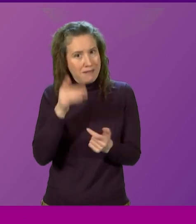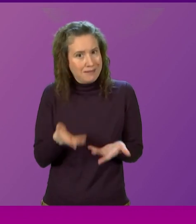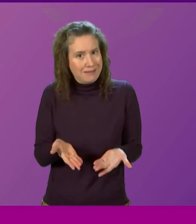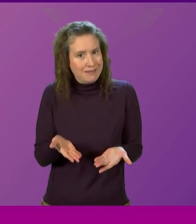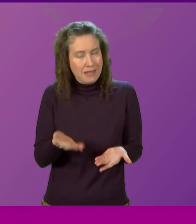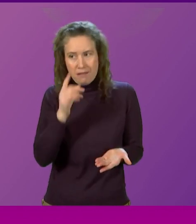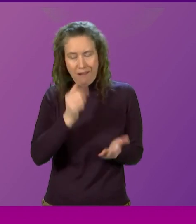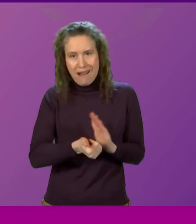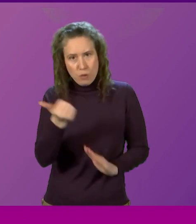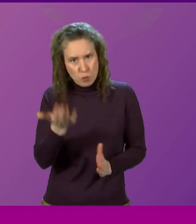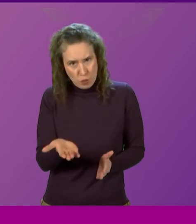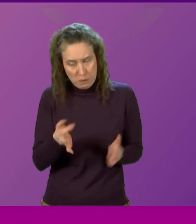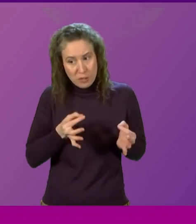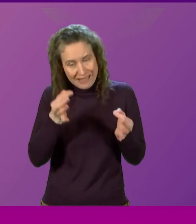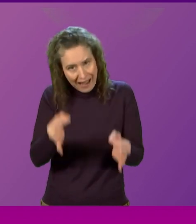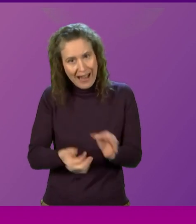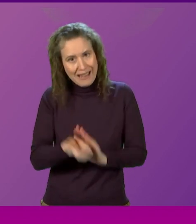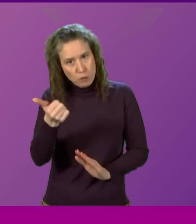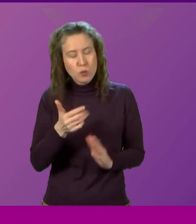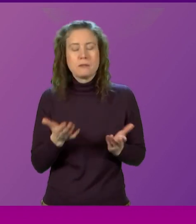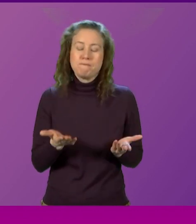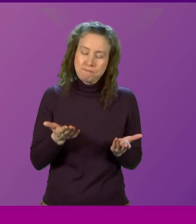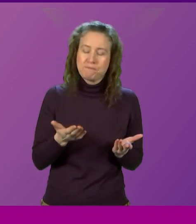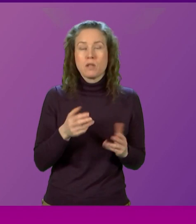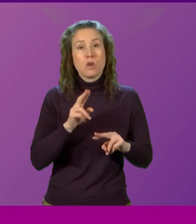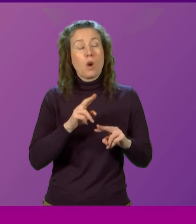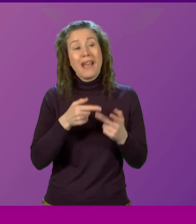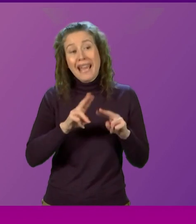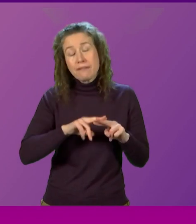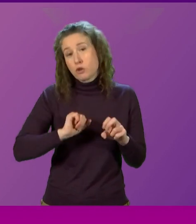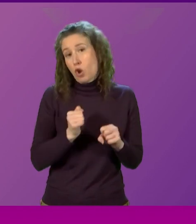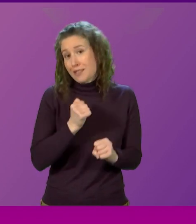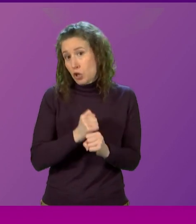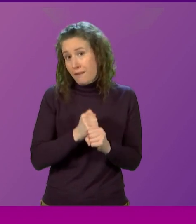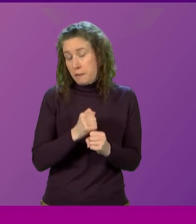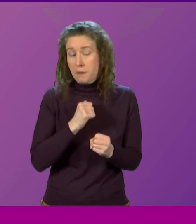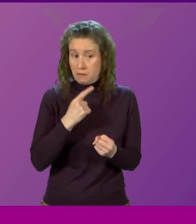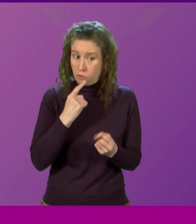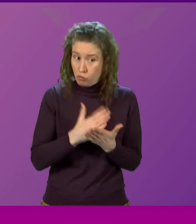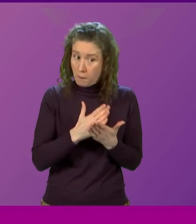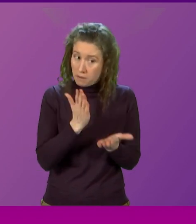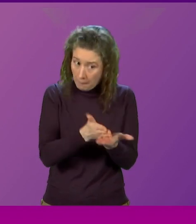Is it not the case that, if the Scottish Government had kept its promise to end delayed discharge,